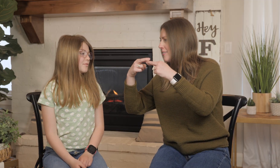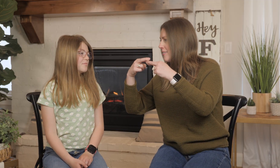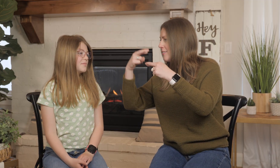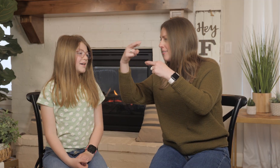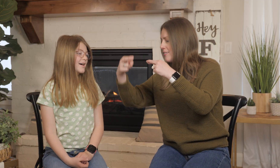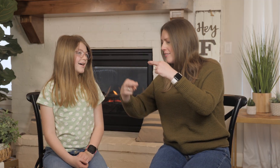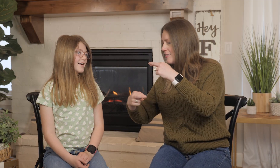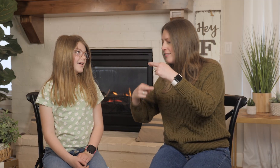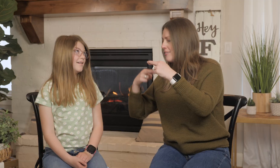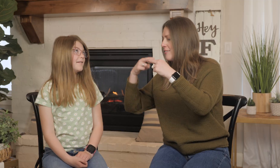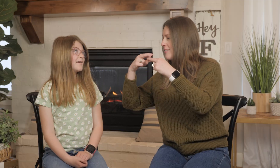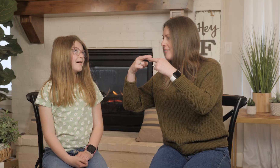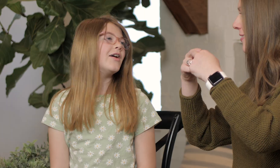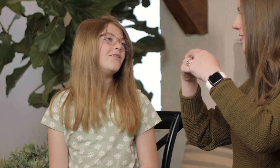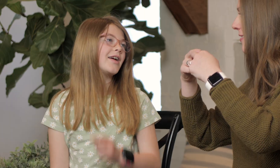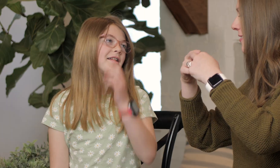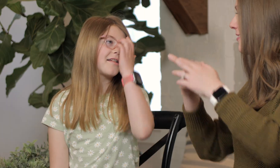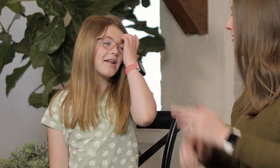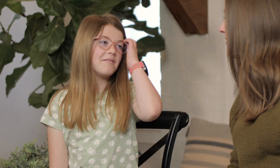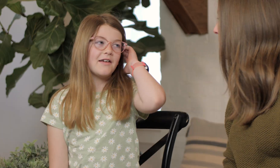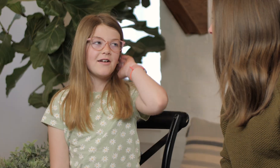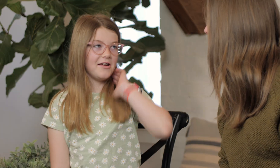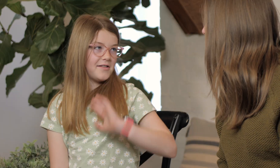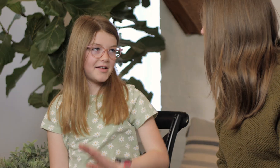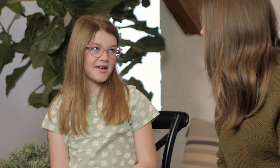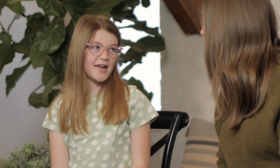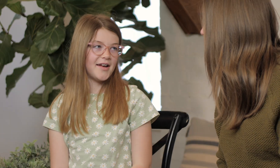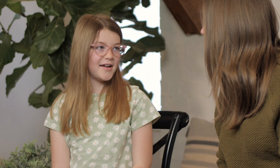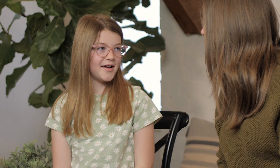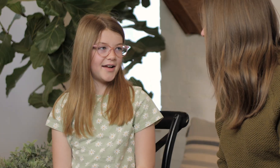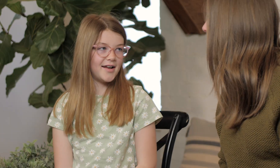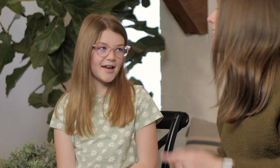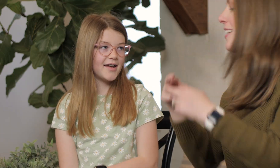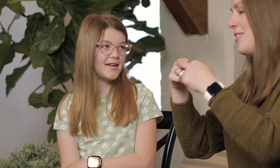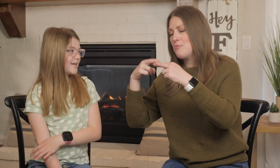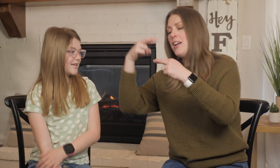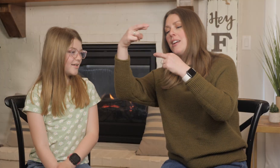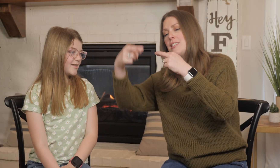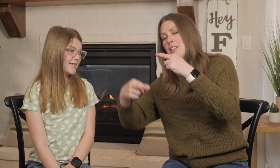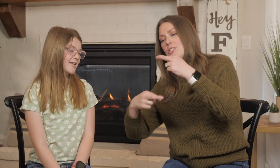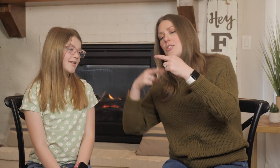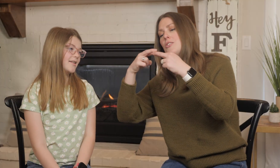Um oh because it's gonna be your used again and again. Right it's that circle